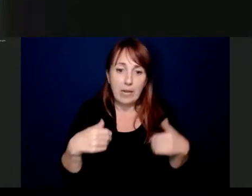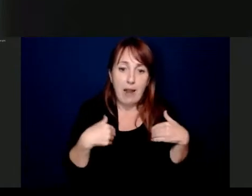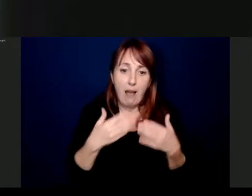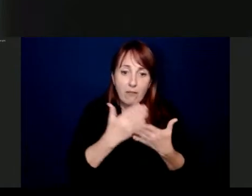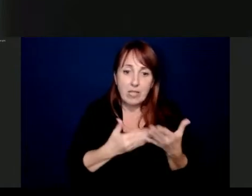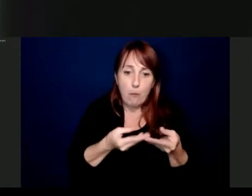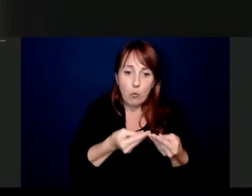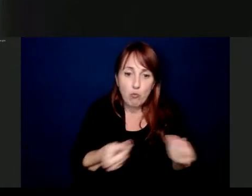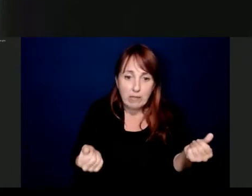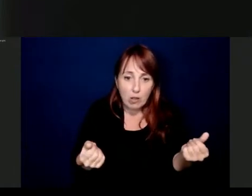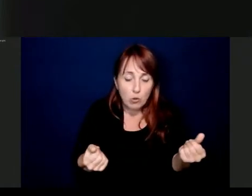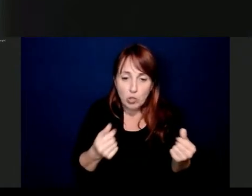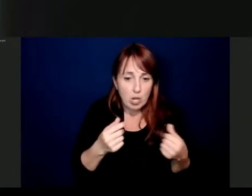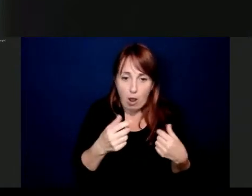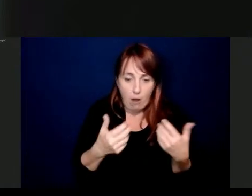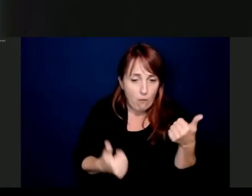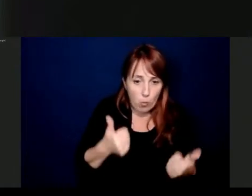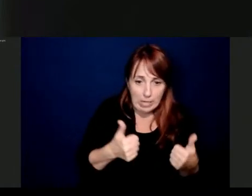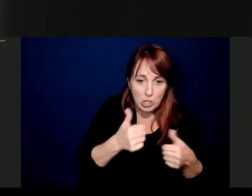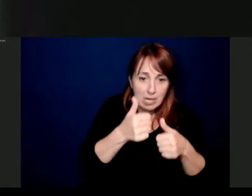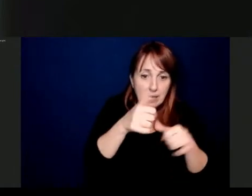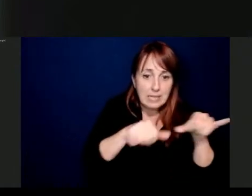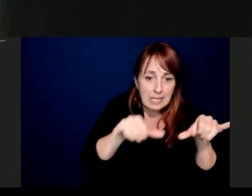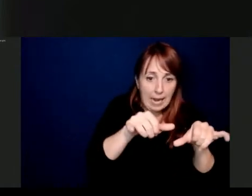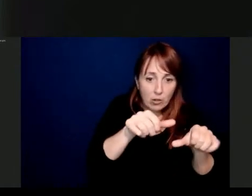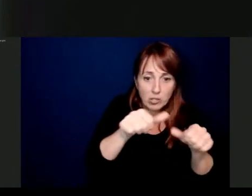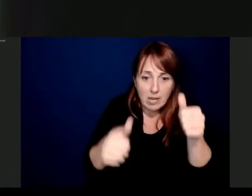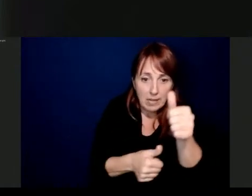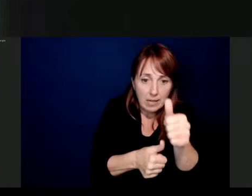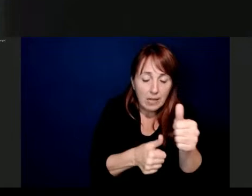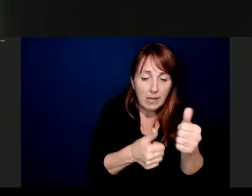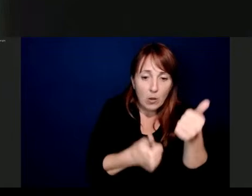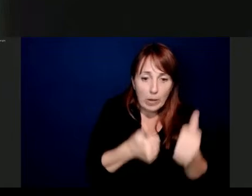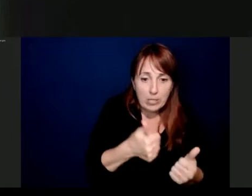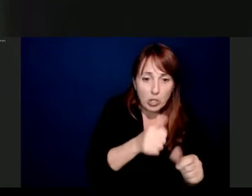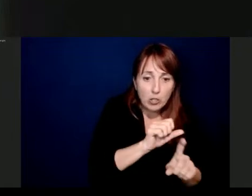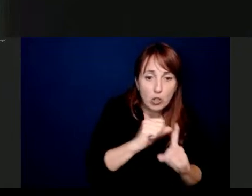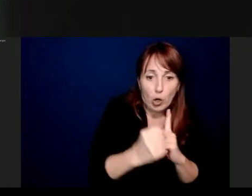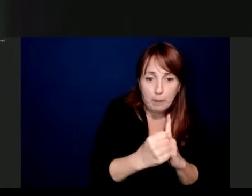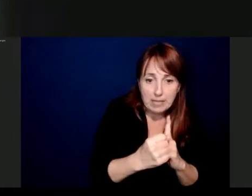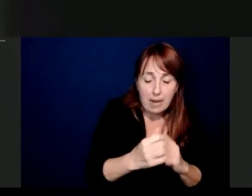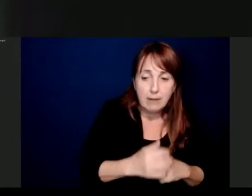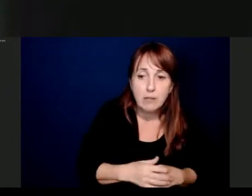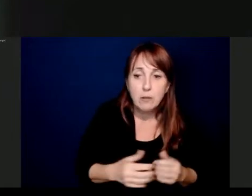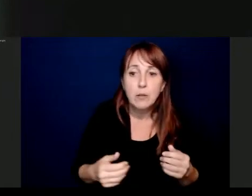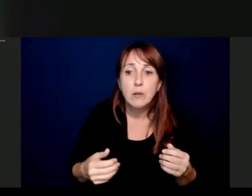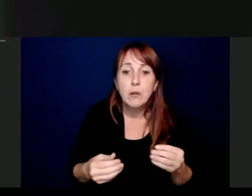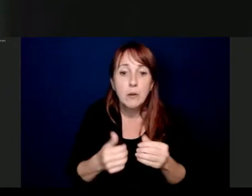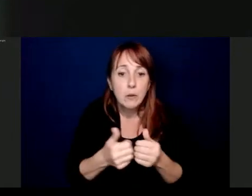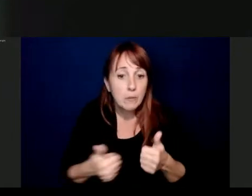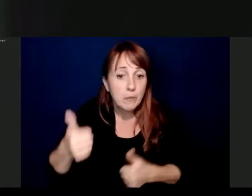what standards apply under which circumstances. A greater concern is the approval,